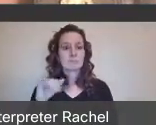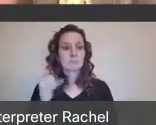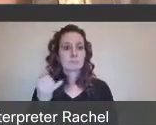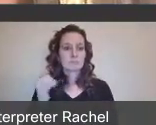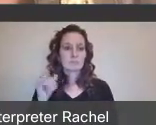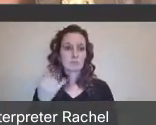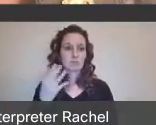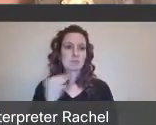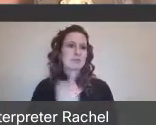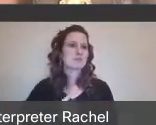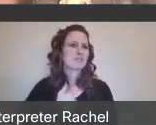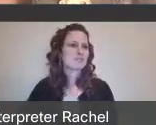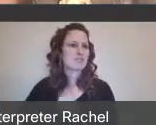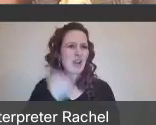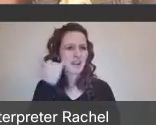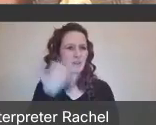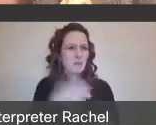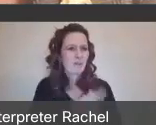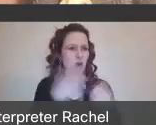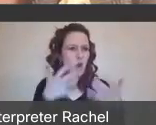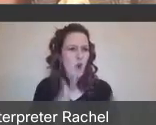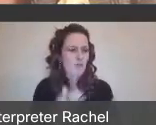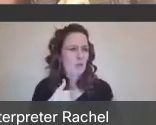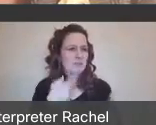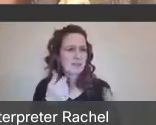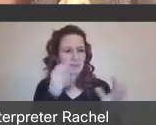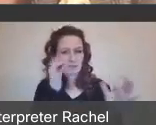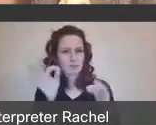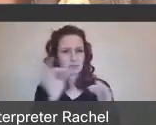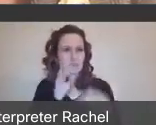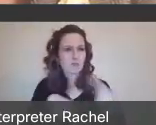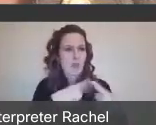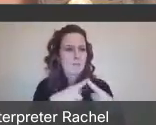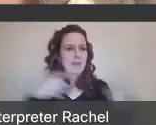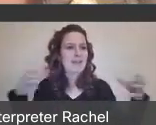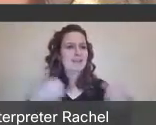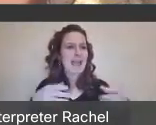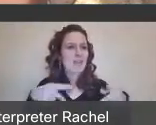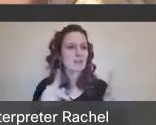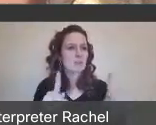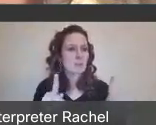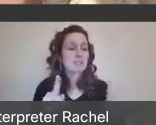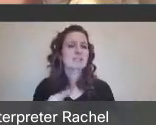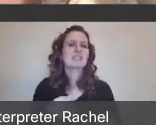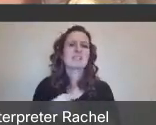distracted when you were talking about the the gathering permits. Are they required